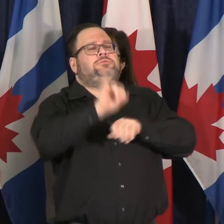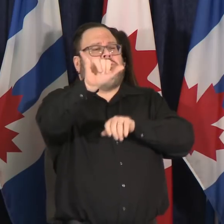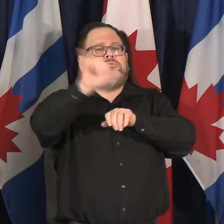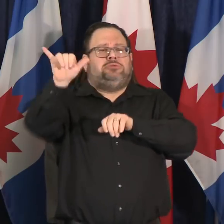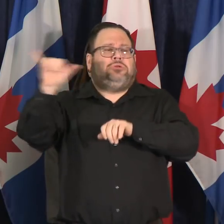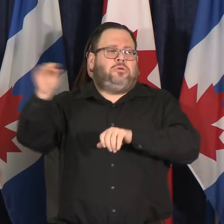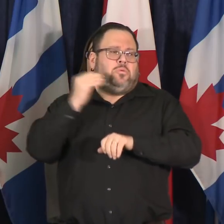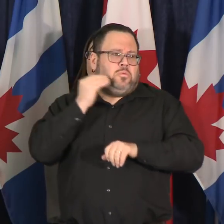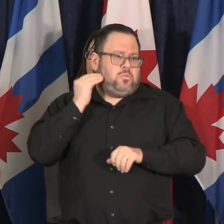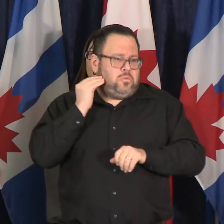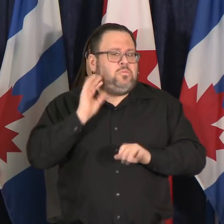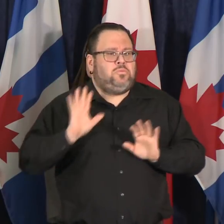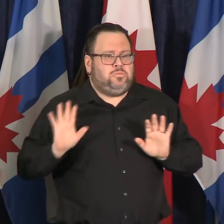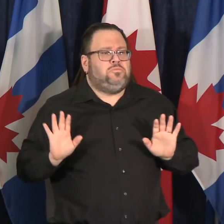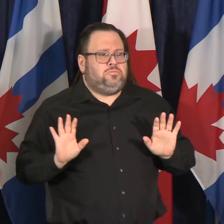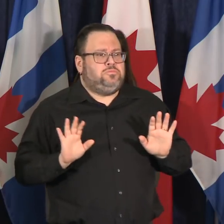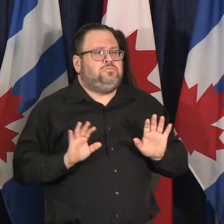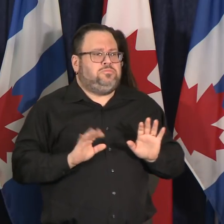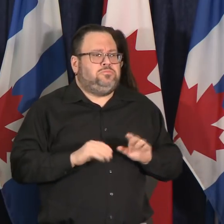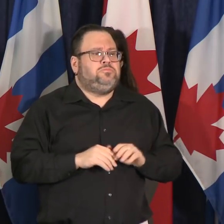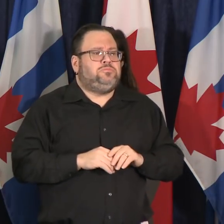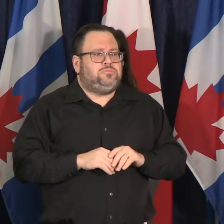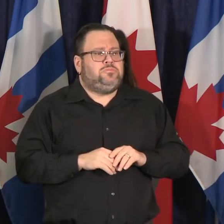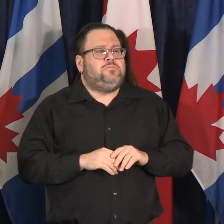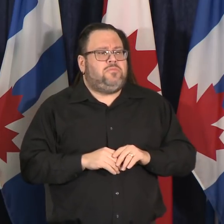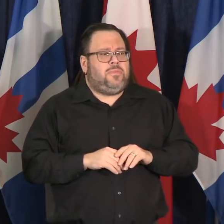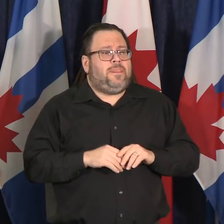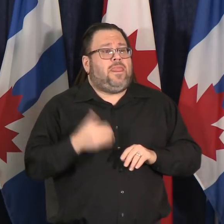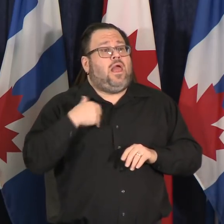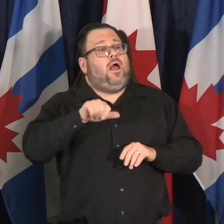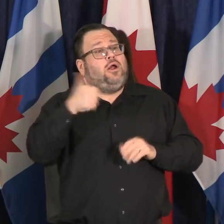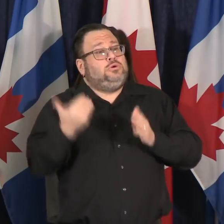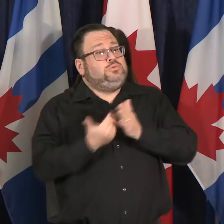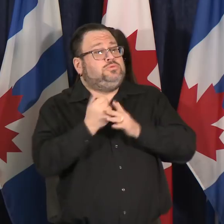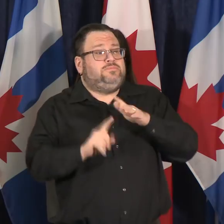include weddings the wedding chamber at City Hall